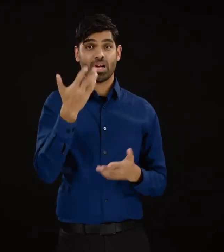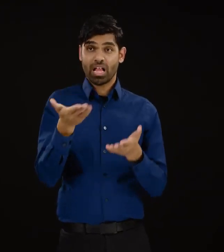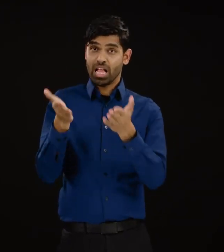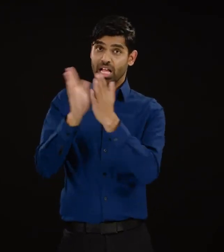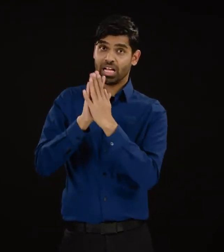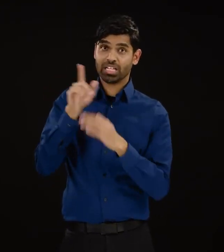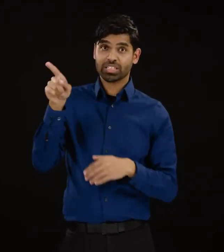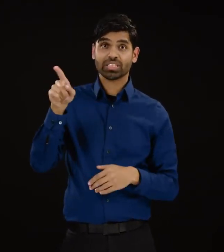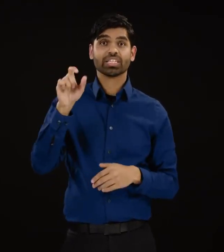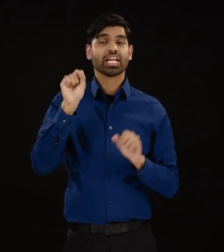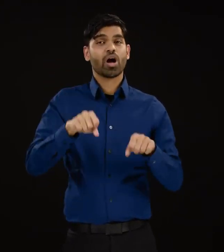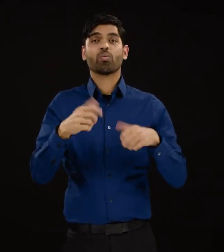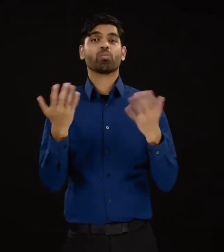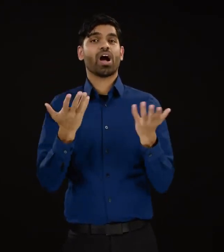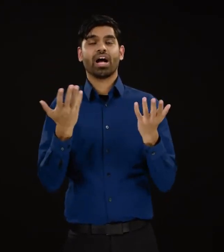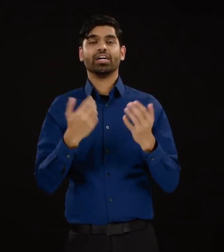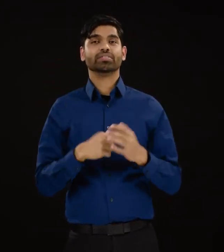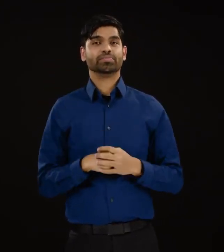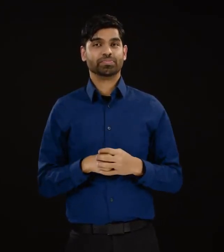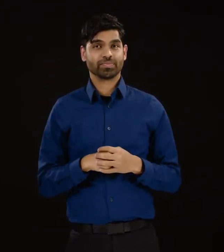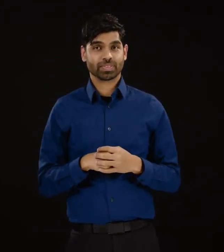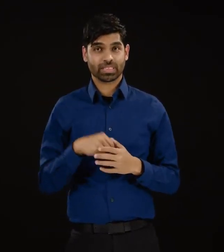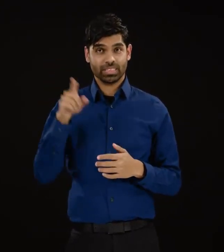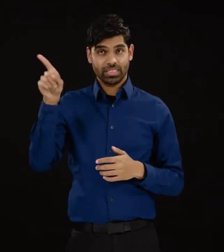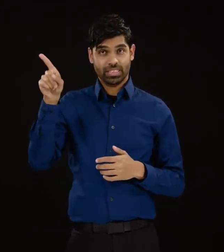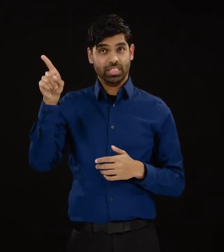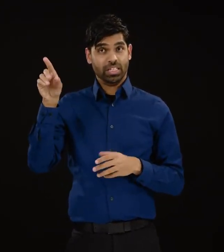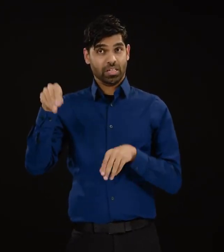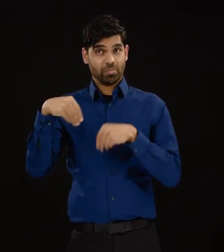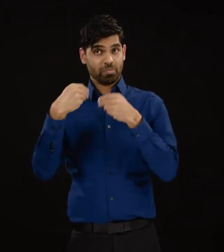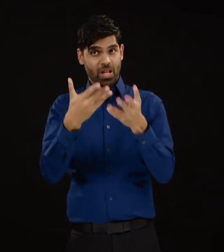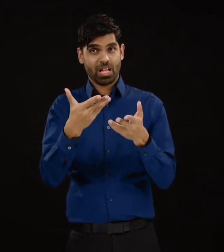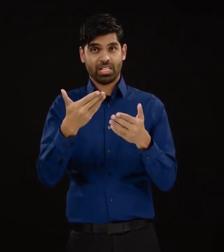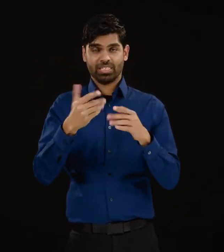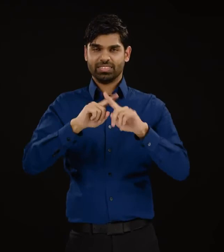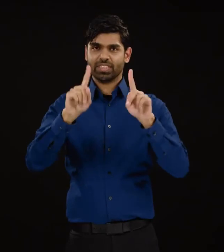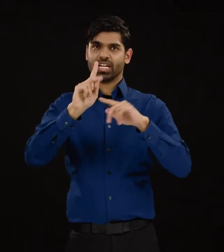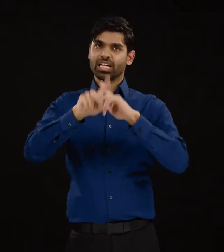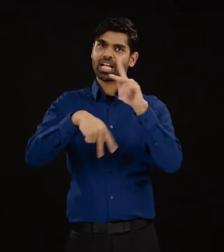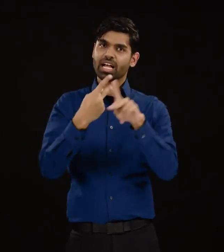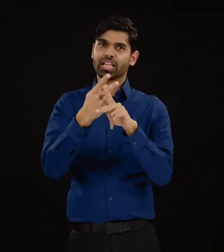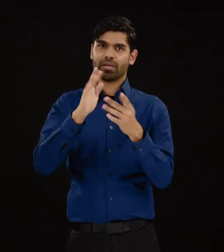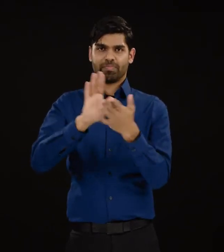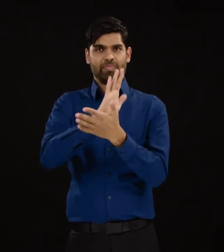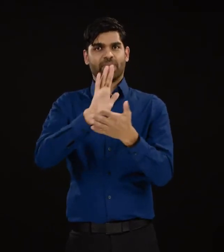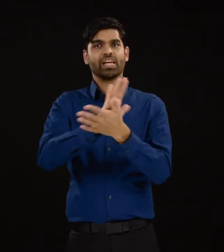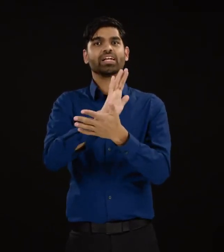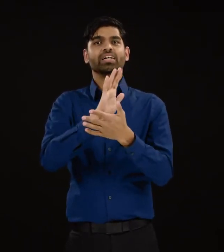If the service is not suitable, they can cancel their contract and return their phone at no cost if: